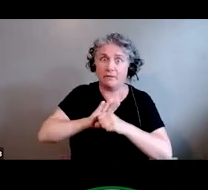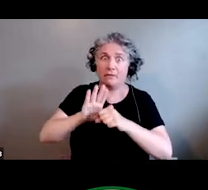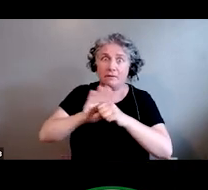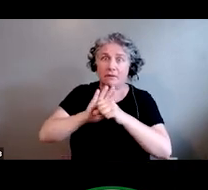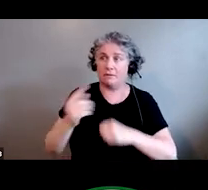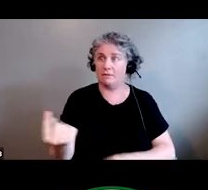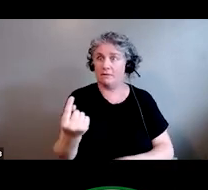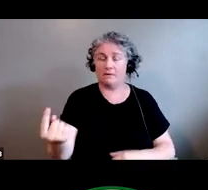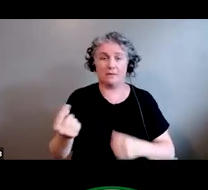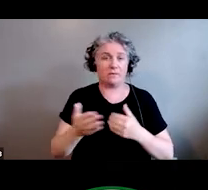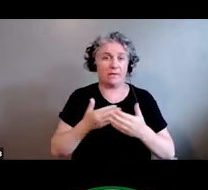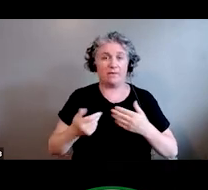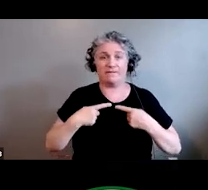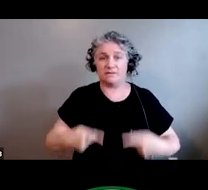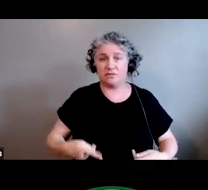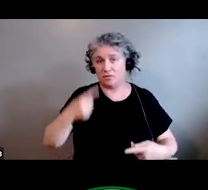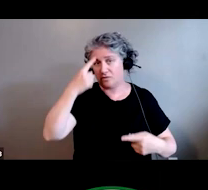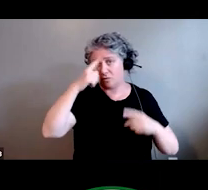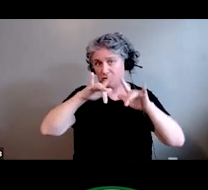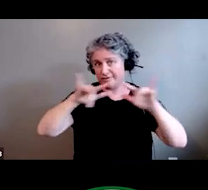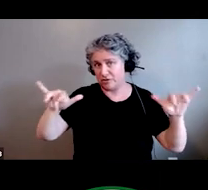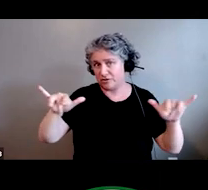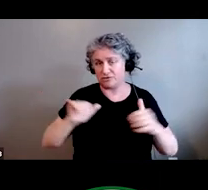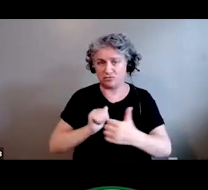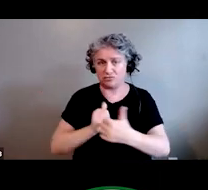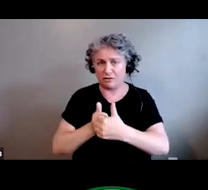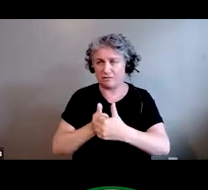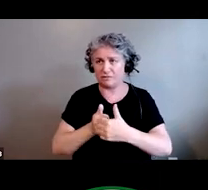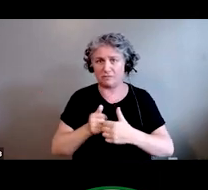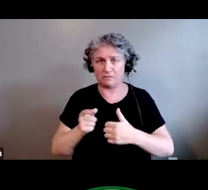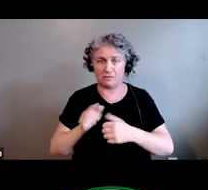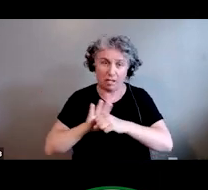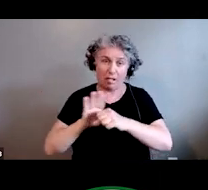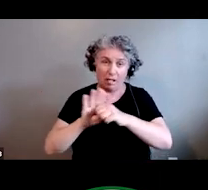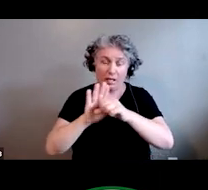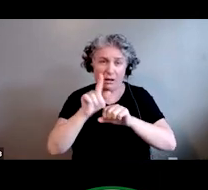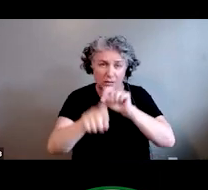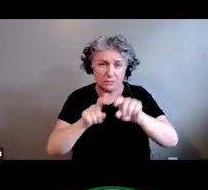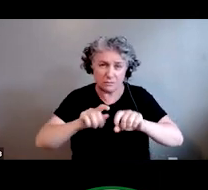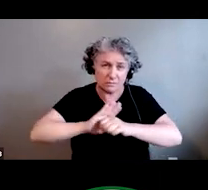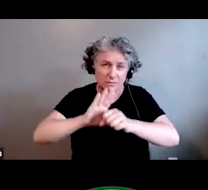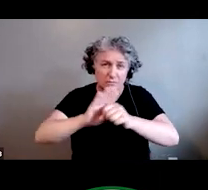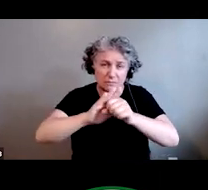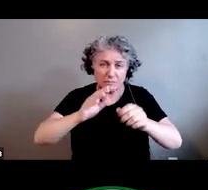that's a physical or a neurodivergent challenge that should be the one asking the questions and finding out for themselves.